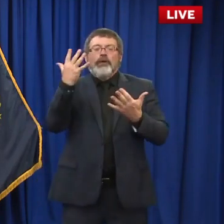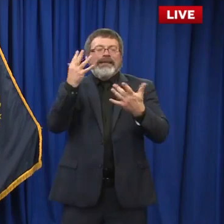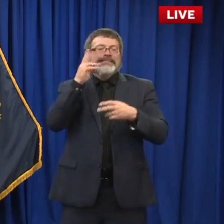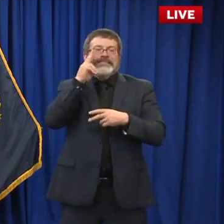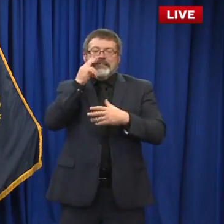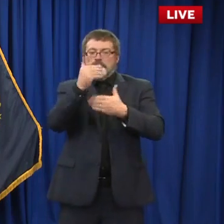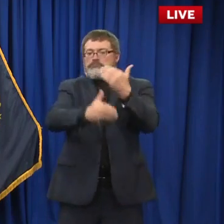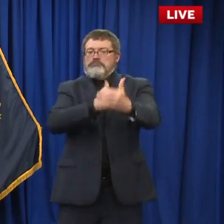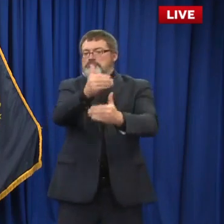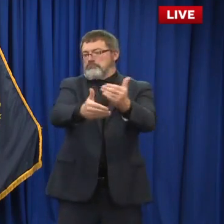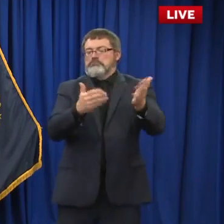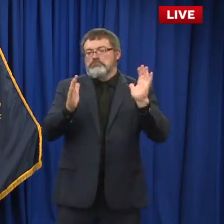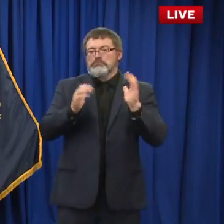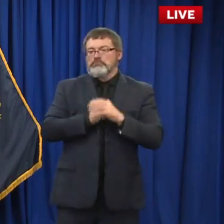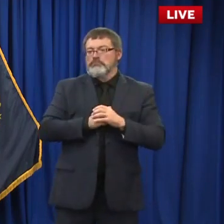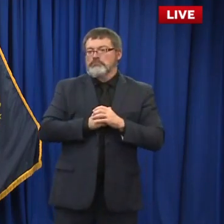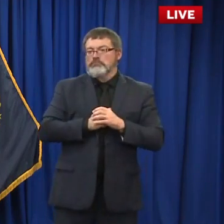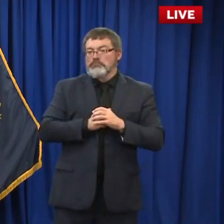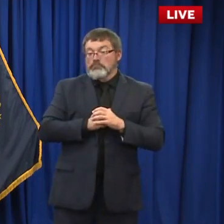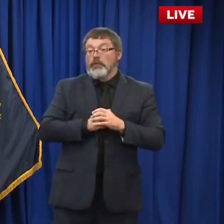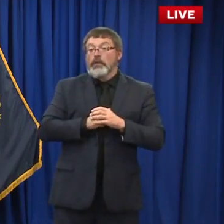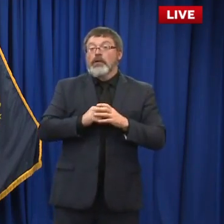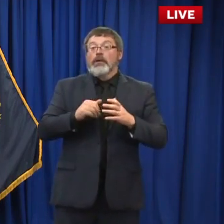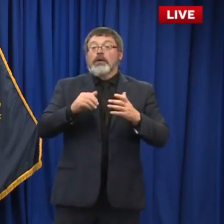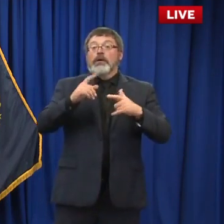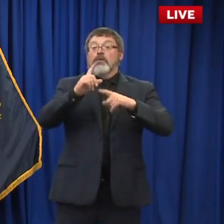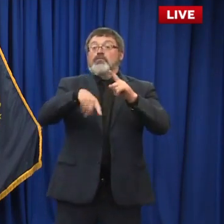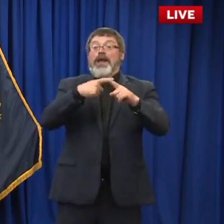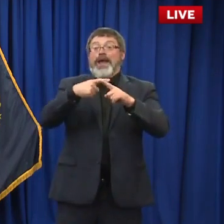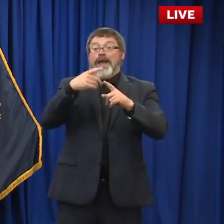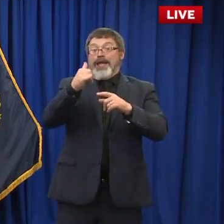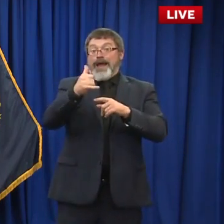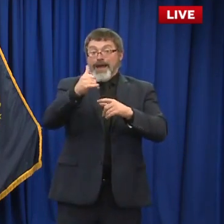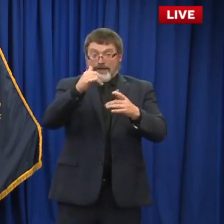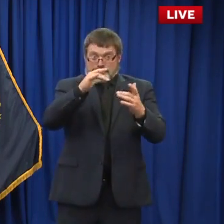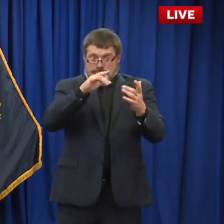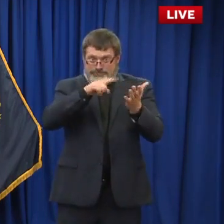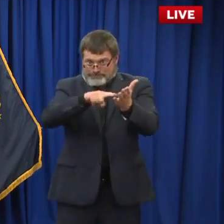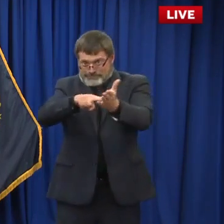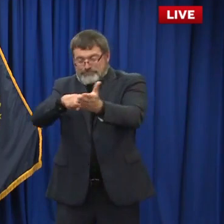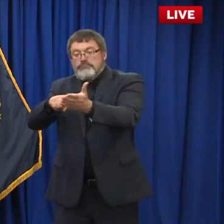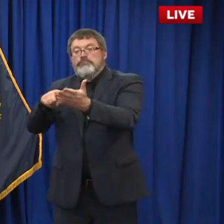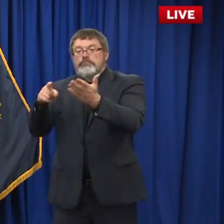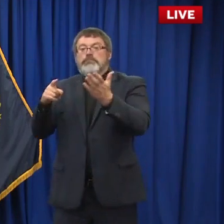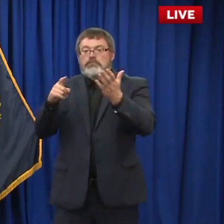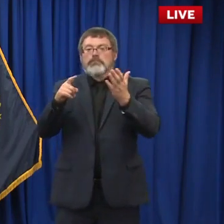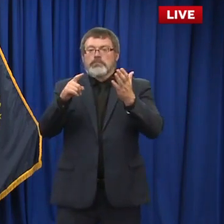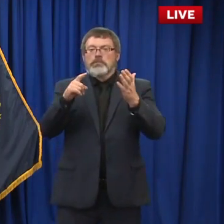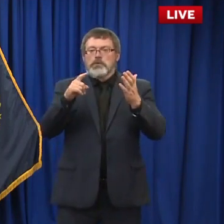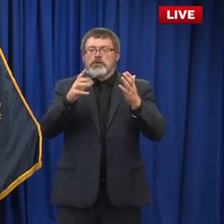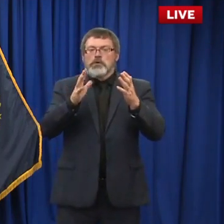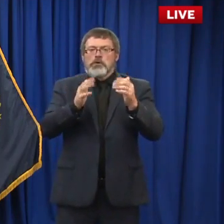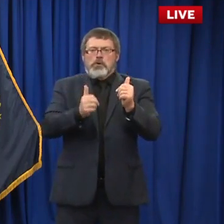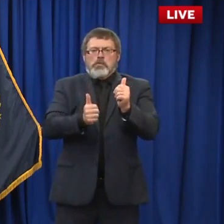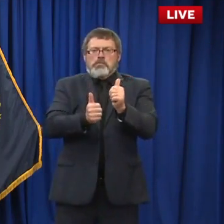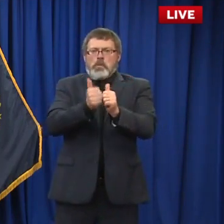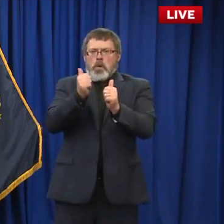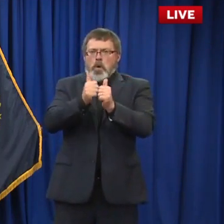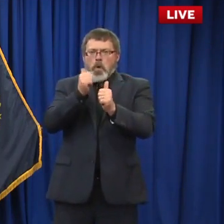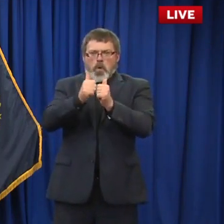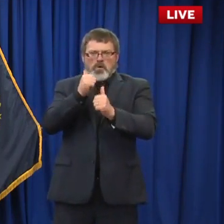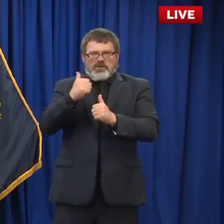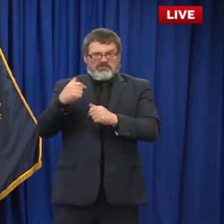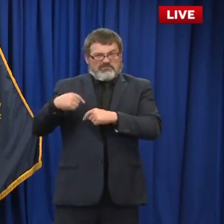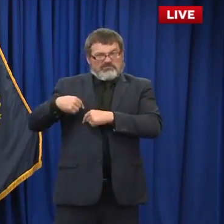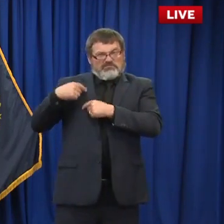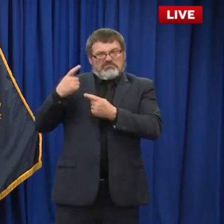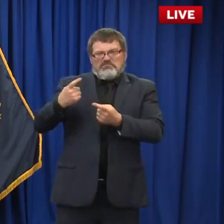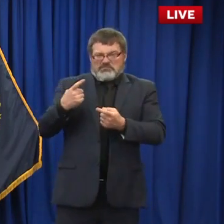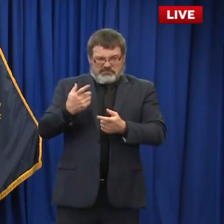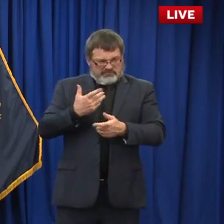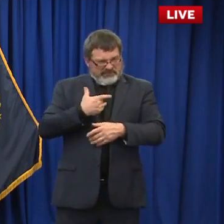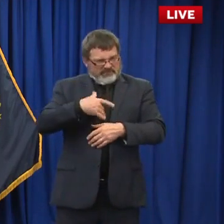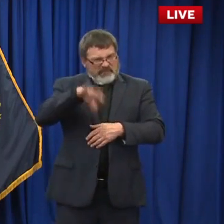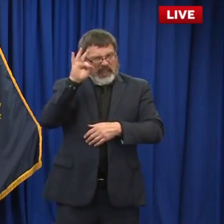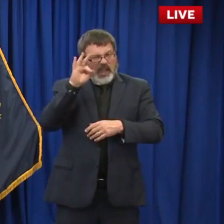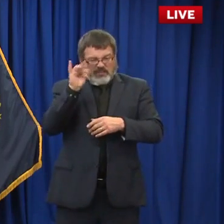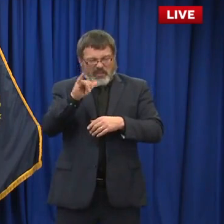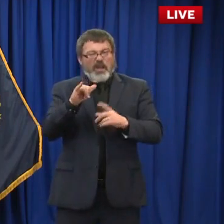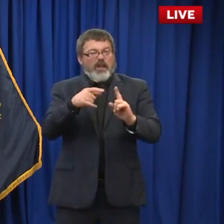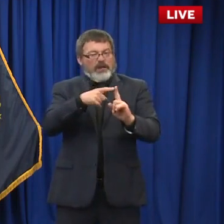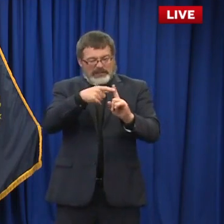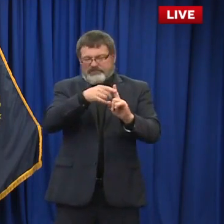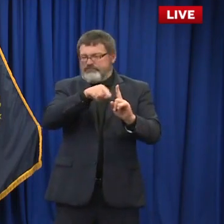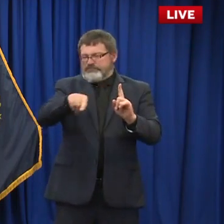OUR HOPE IN WHAT WE'VE SEEN REPEATEDLY IS THAT THROUGH OUR DISEASE INVESTIGATION, WE HAVE -- FOR THE VAST MAJORITY OF OUR CASES, WE HAVE BEEN ABLE TO IDENTIFY ALL THE CLOSE CONTACTS